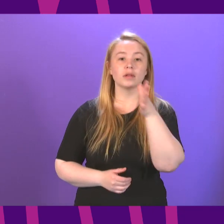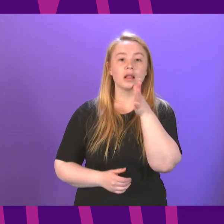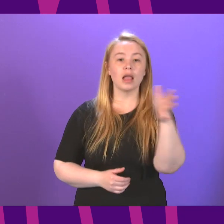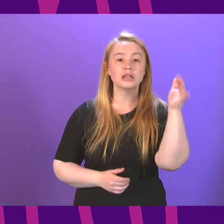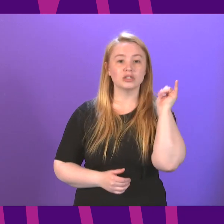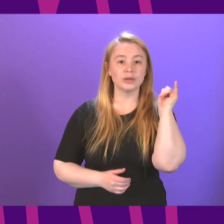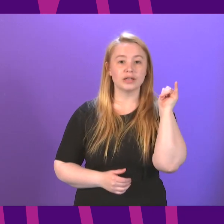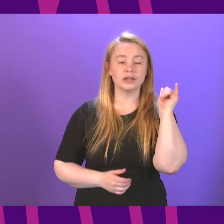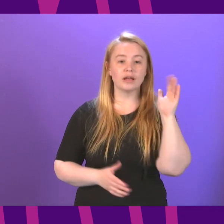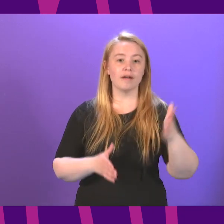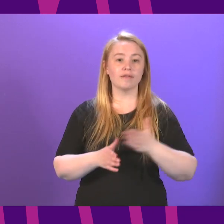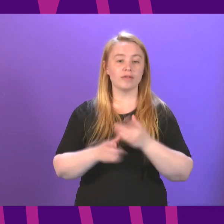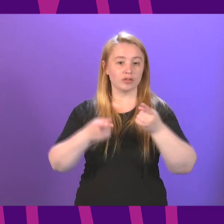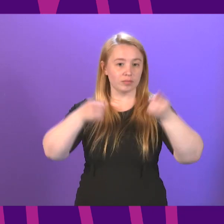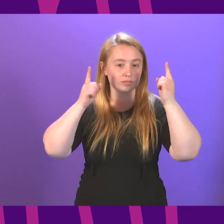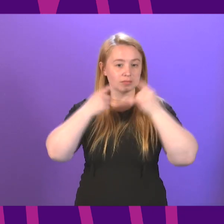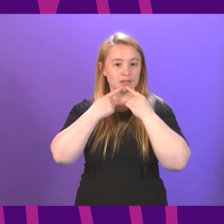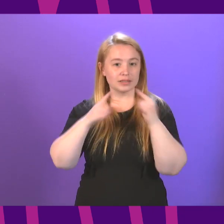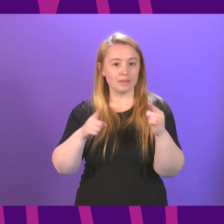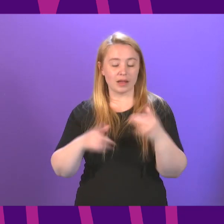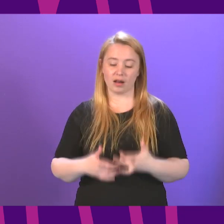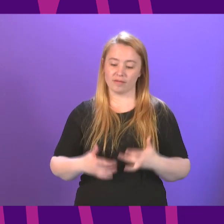statement on Covid-19 restrictions left our island communities in limbo. While the rest